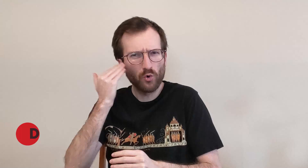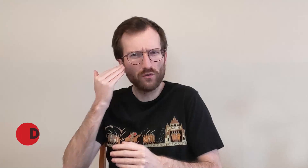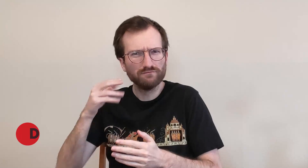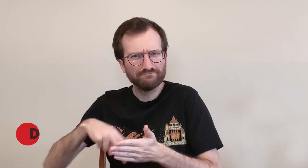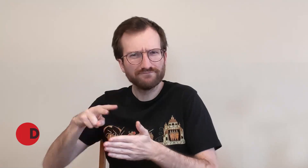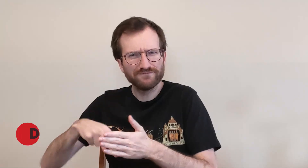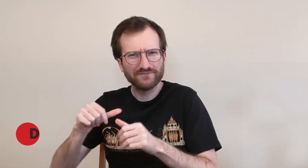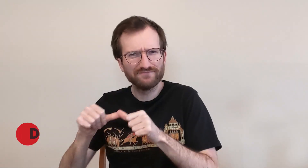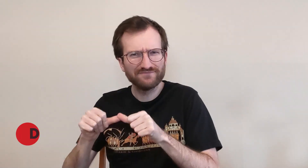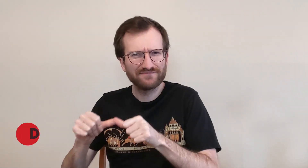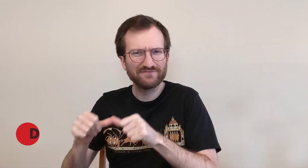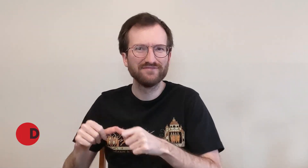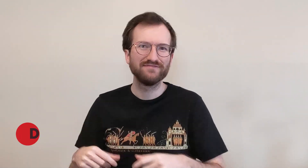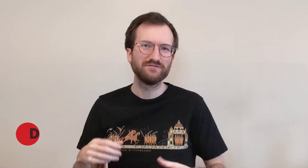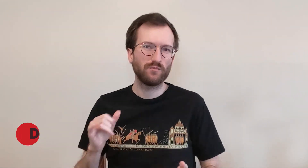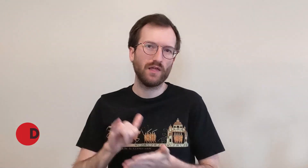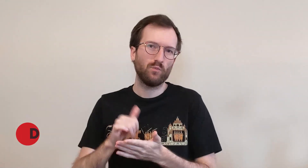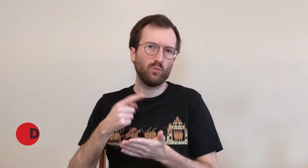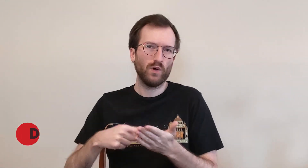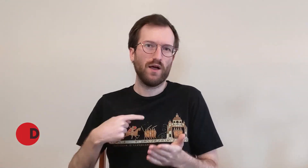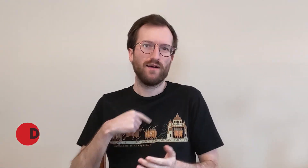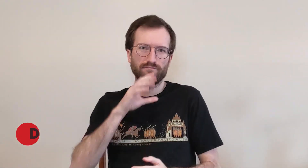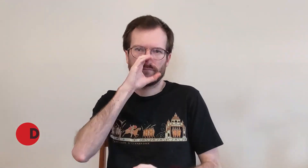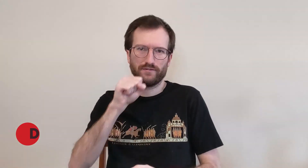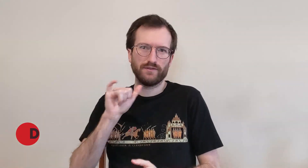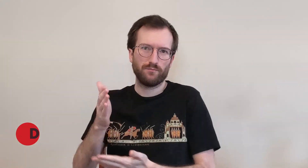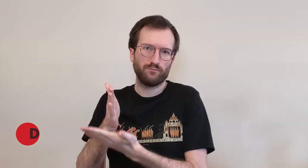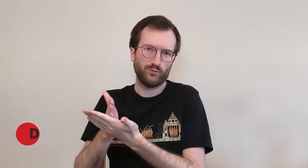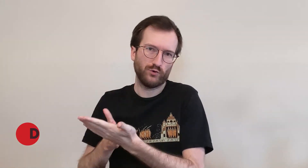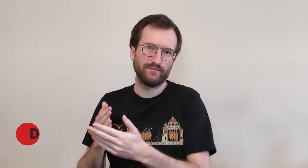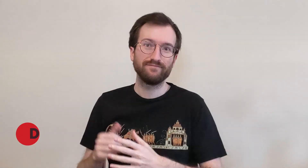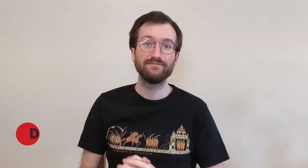more, so I kept reading. That’s my favourite era.